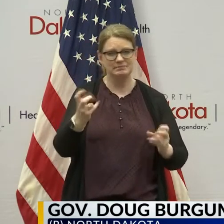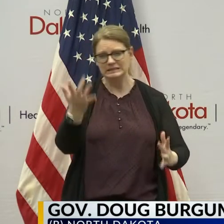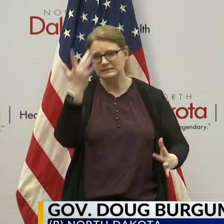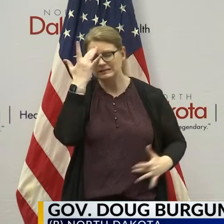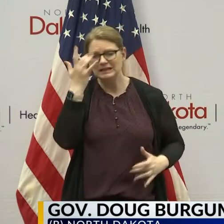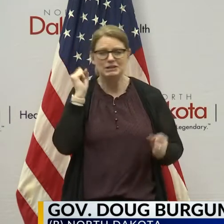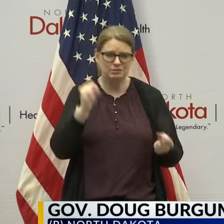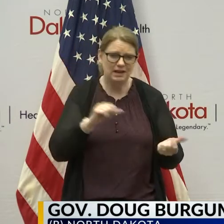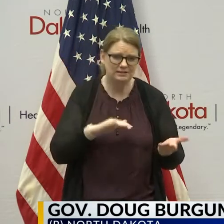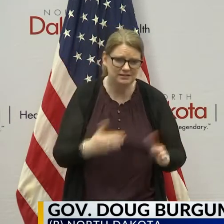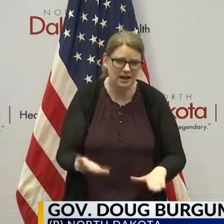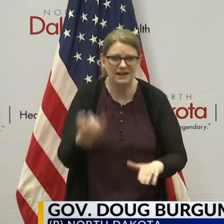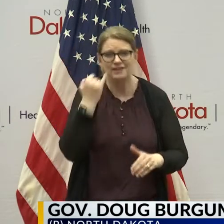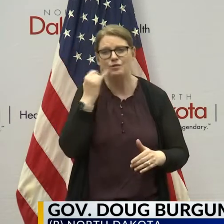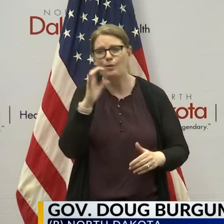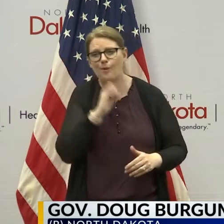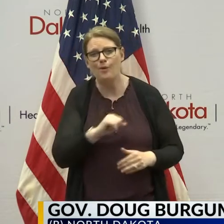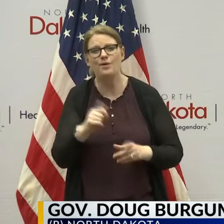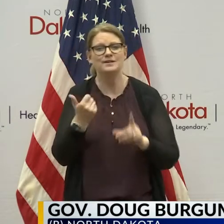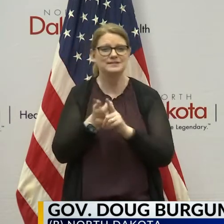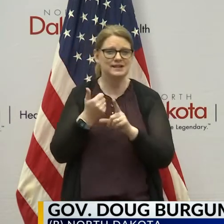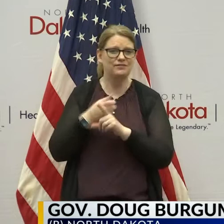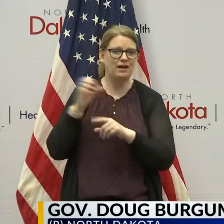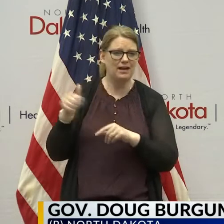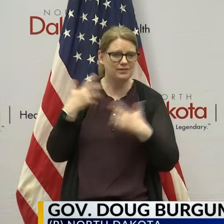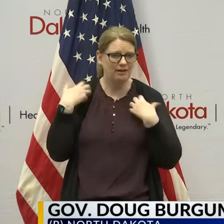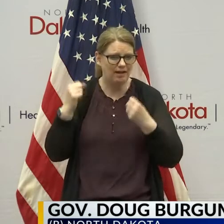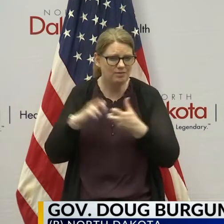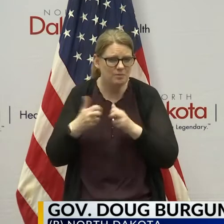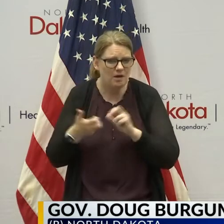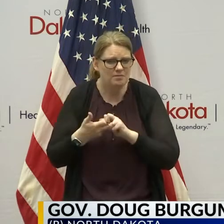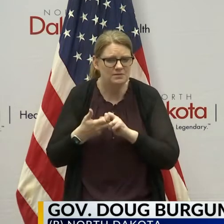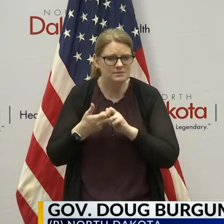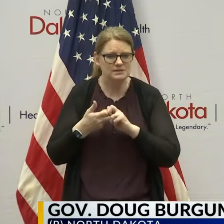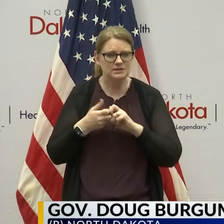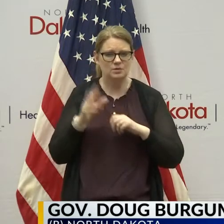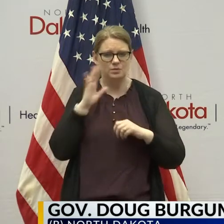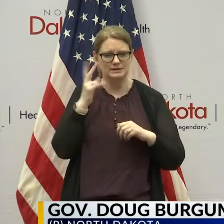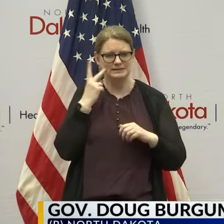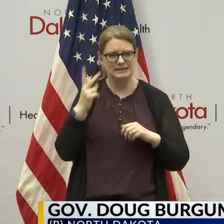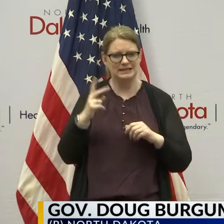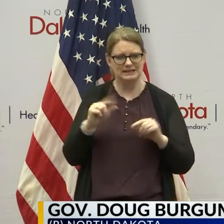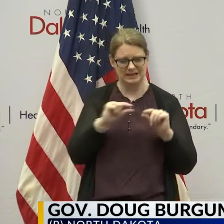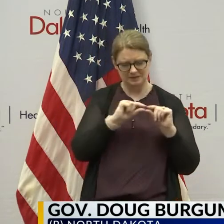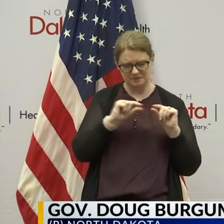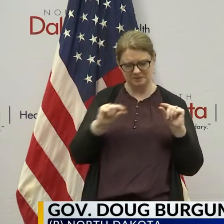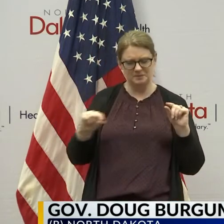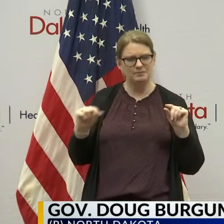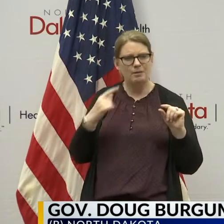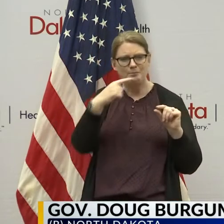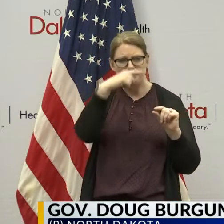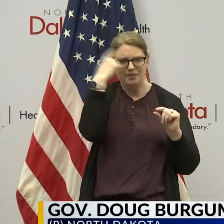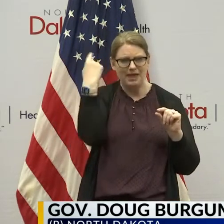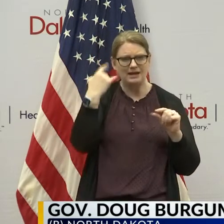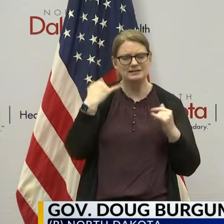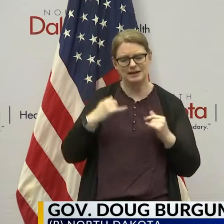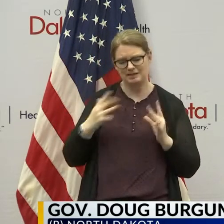SADLY THIS IS A DISEASE THAT CAN BE FATAL TO PEOPLE THAT ARE ELDERLY AND HAVE UNDERLYING